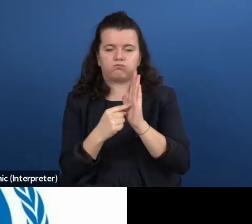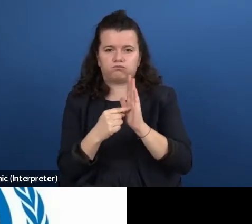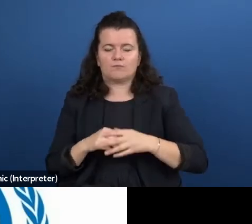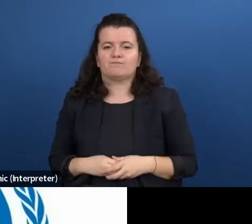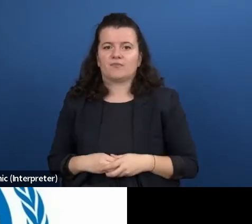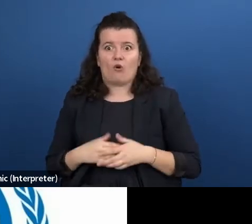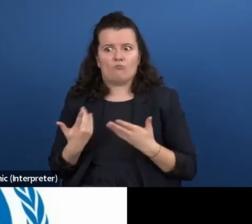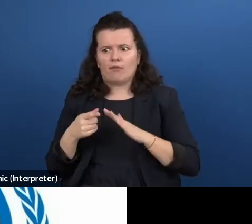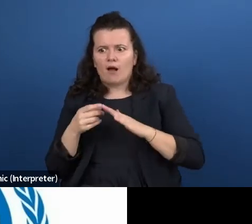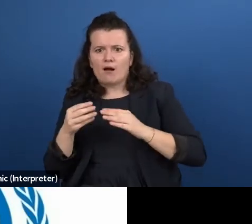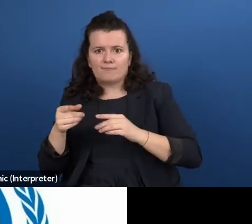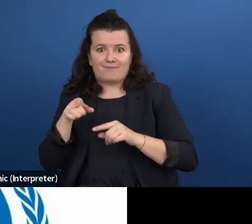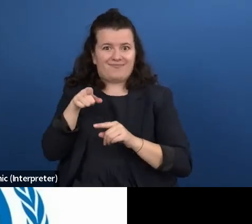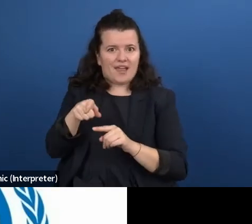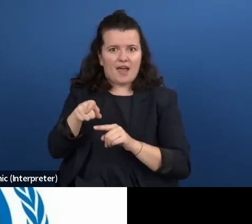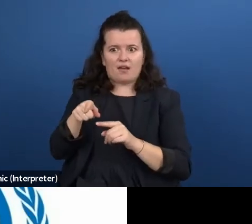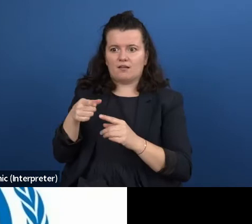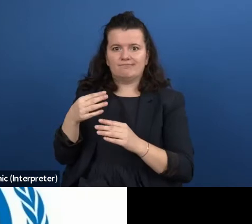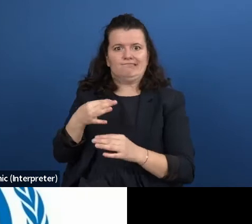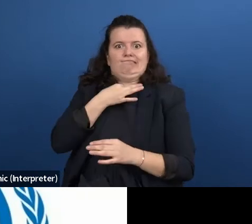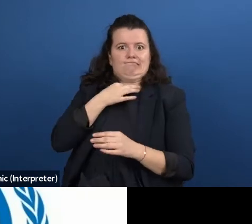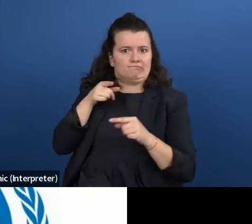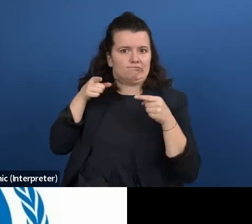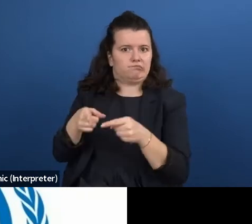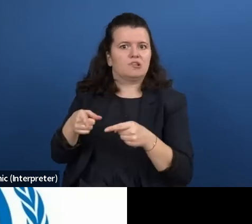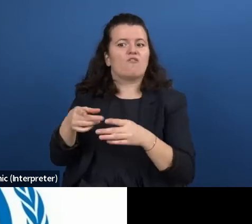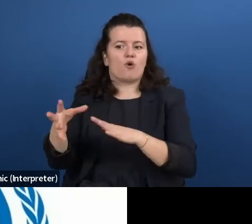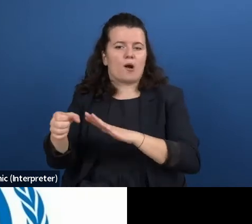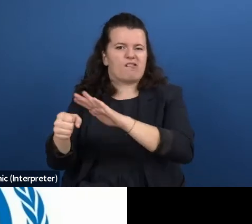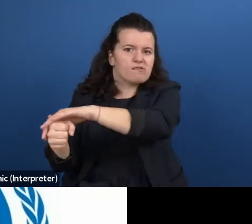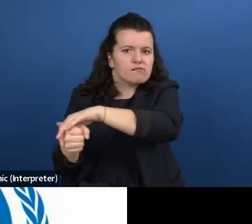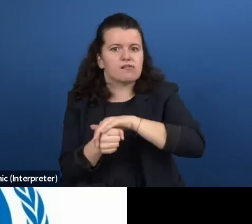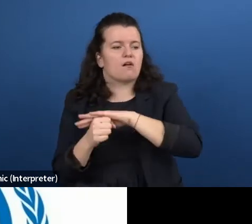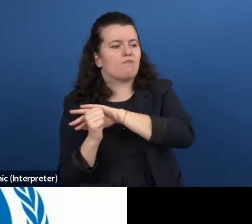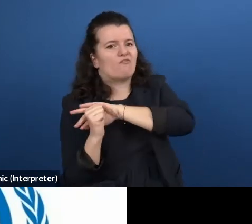I am grateful for this opportunity to discuss the issue